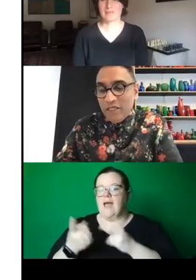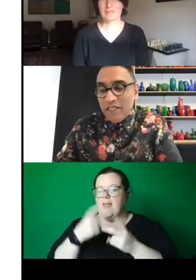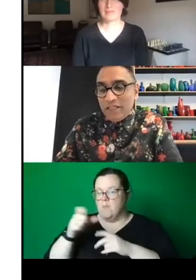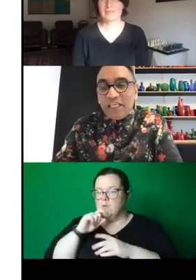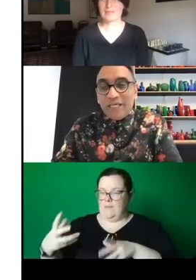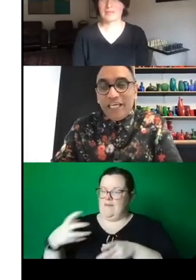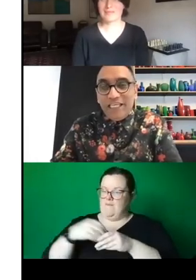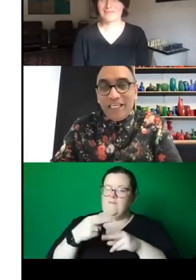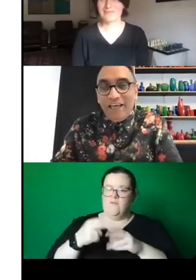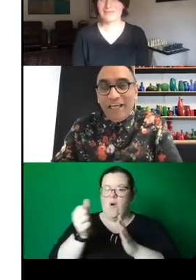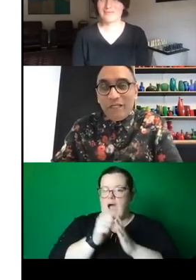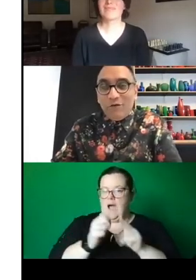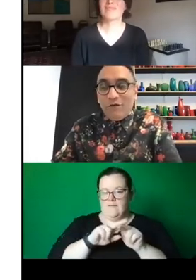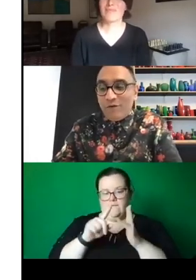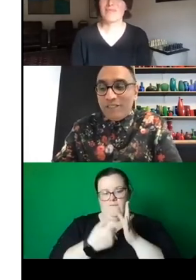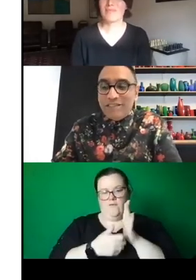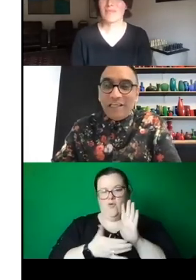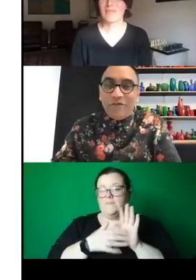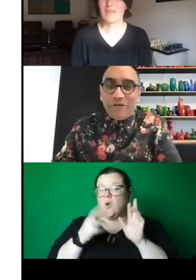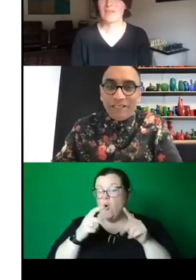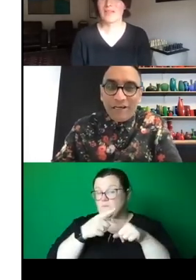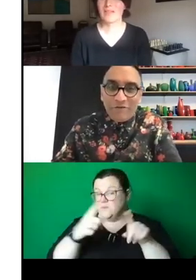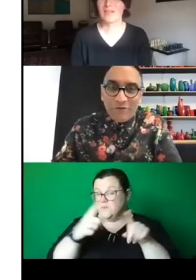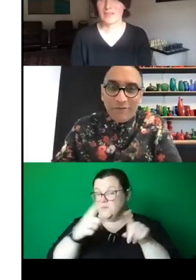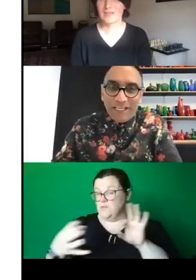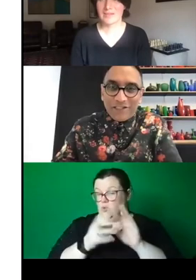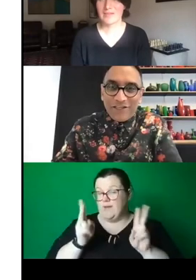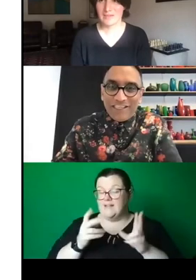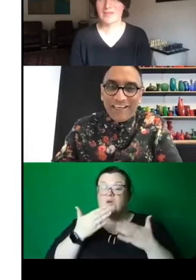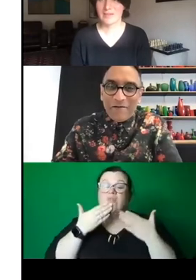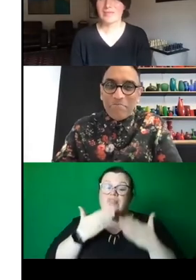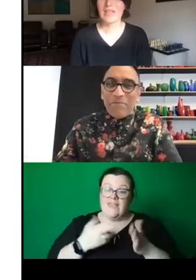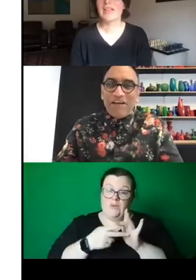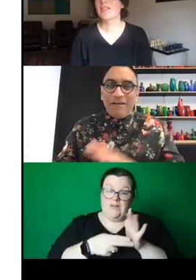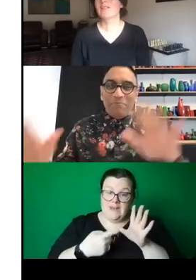thank you again nina and we look forward to seeing everybody at art forum next thursday bye bye now